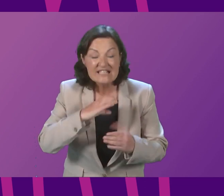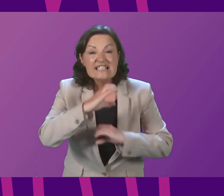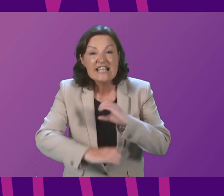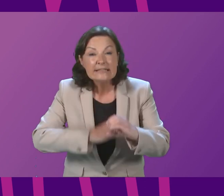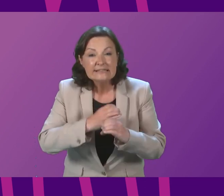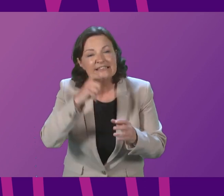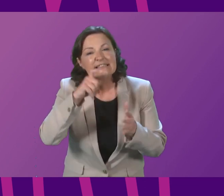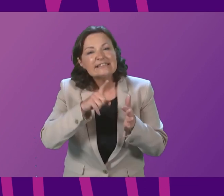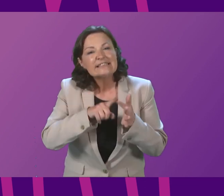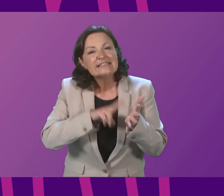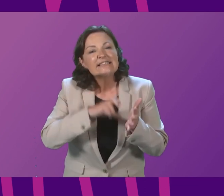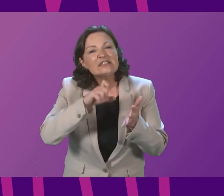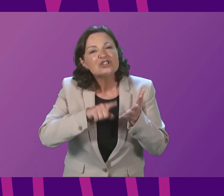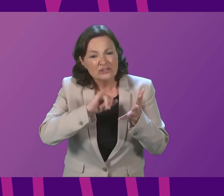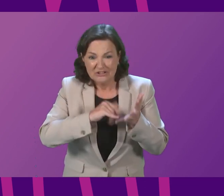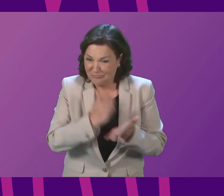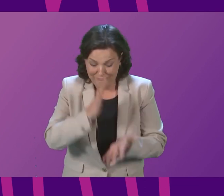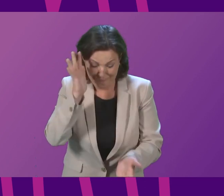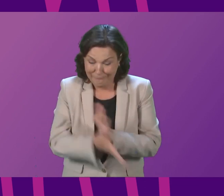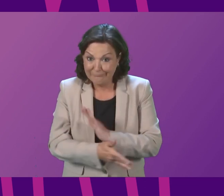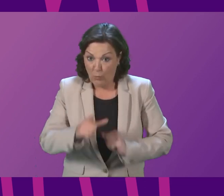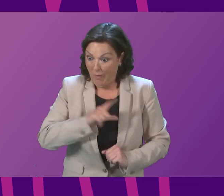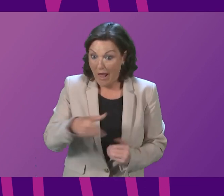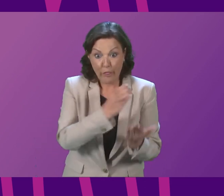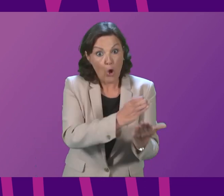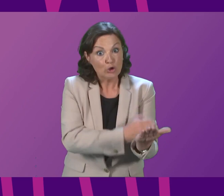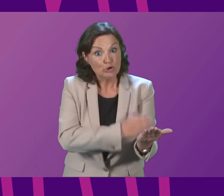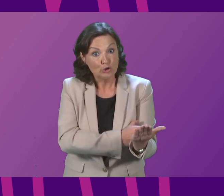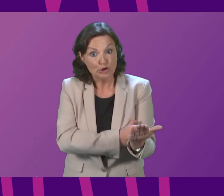a shambles, because the constitution secretary—who is looking up to the sky, maybe for divine